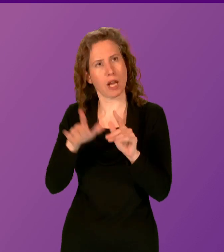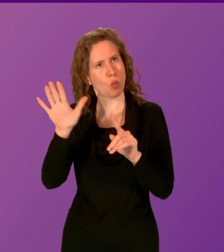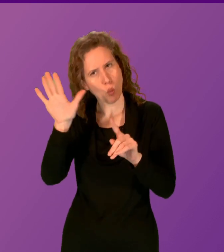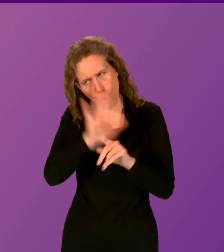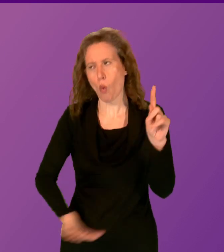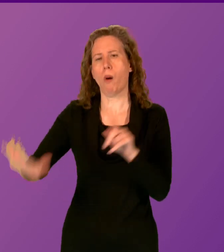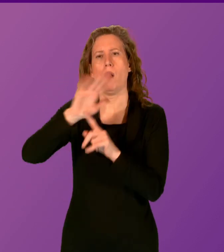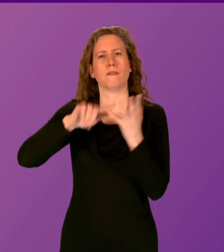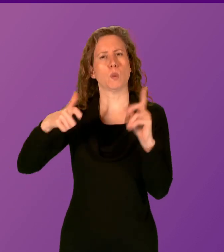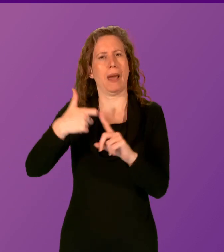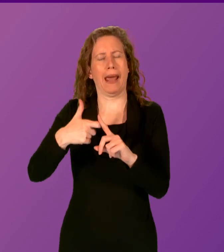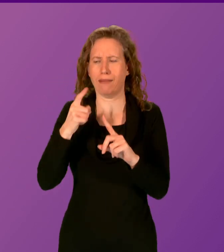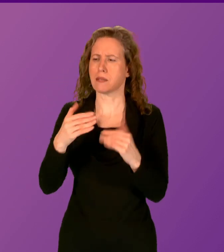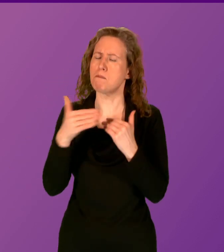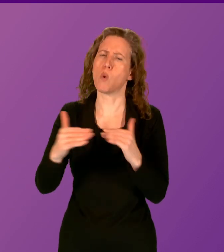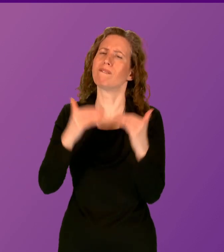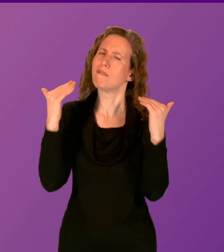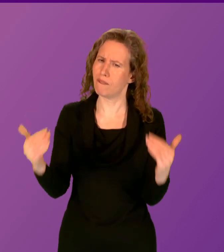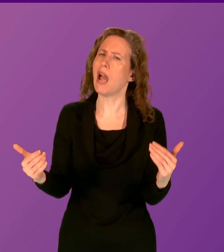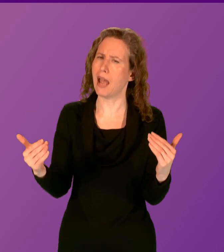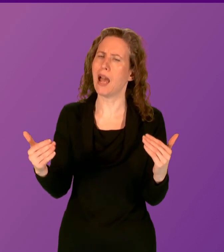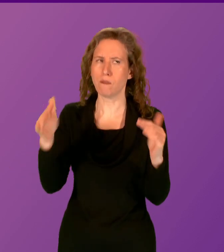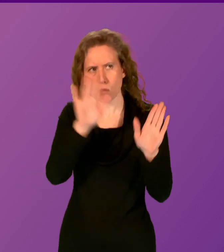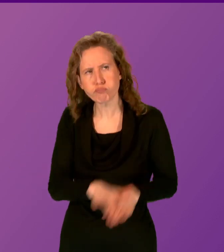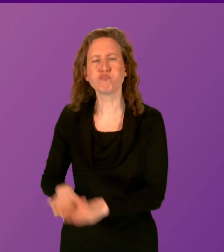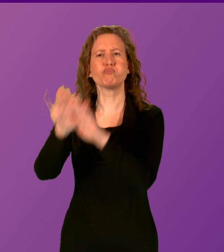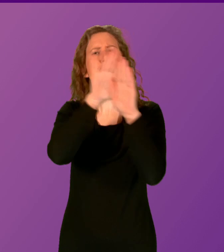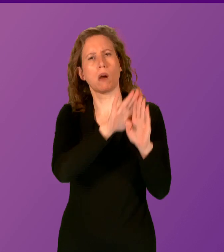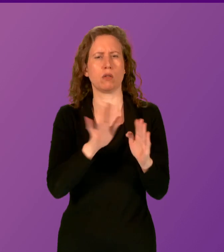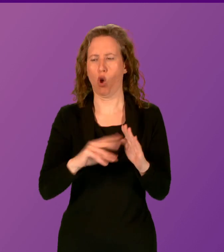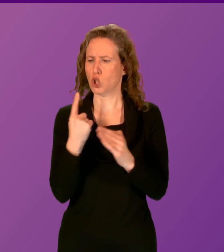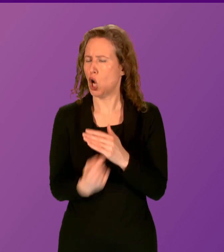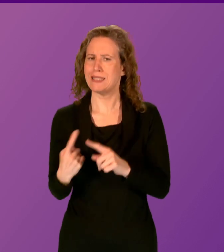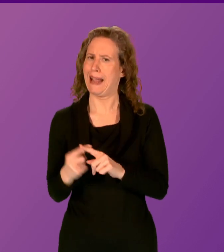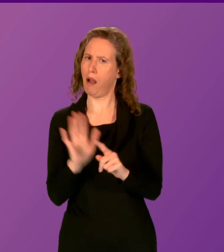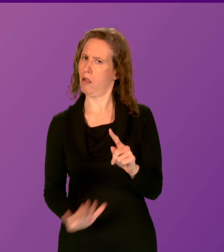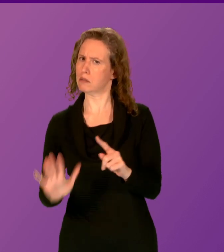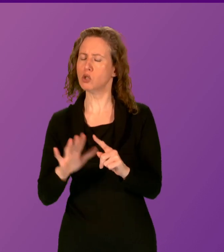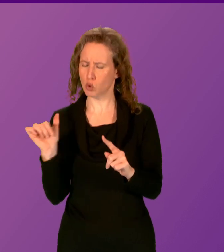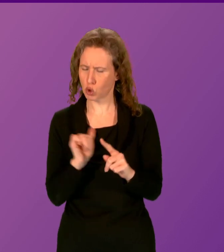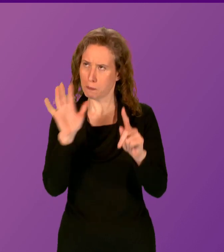It would have been the fairest and most equitable way to ensure fair treatment for sub-postmasters